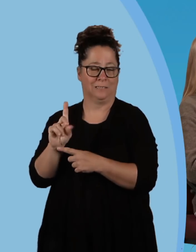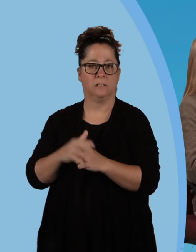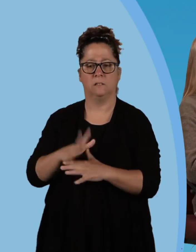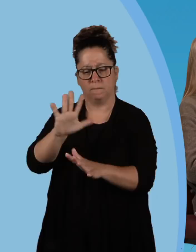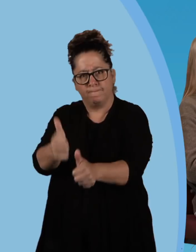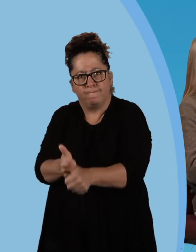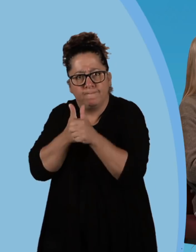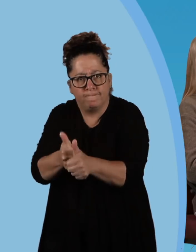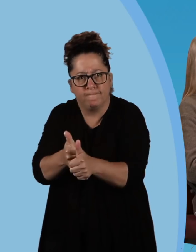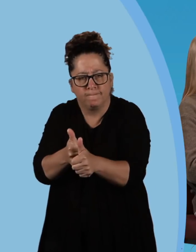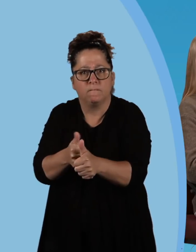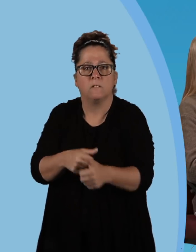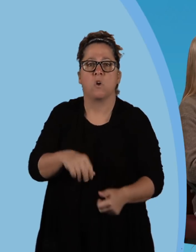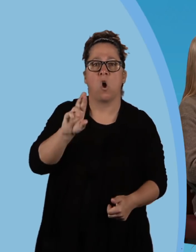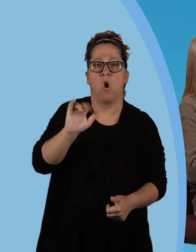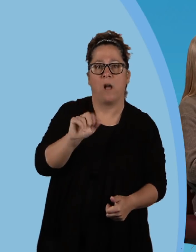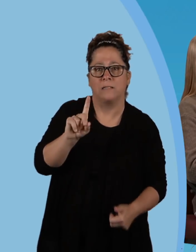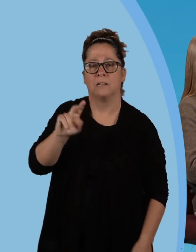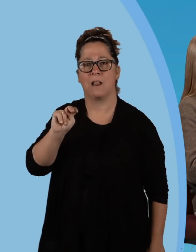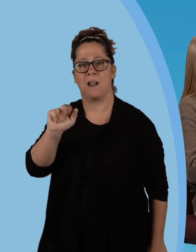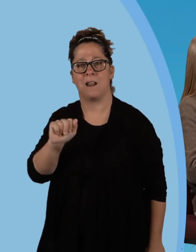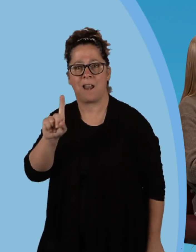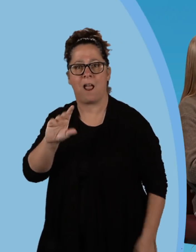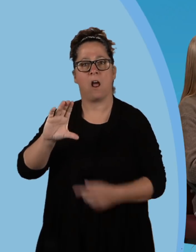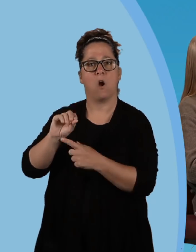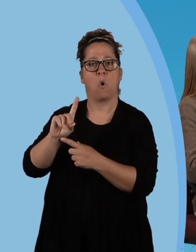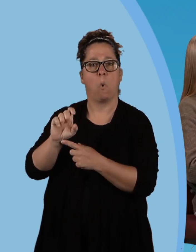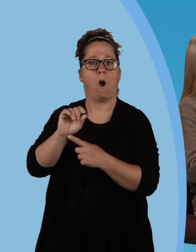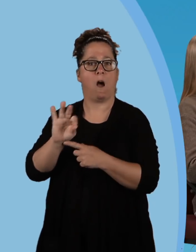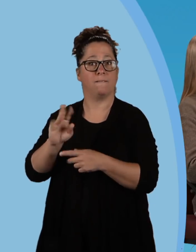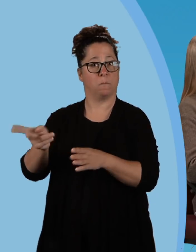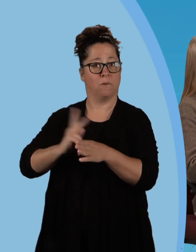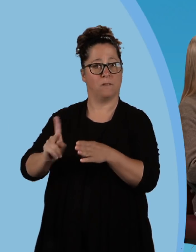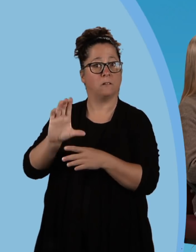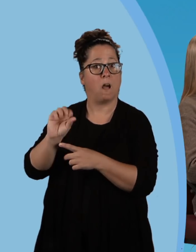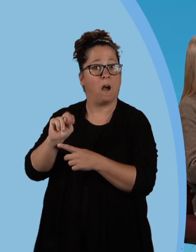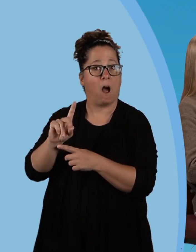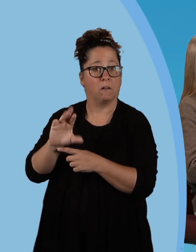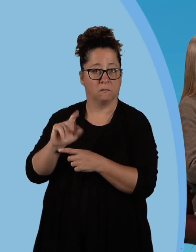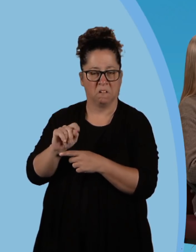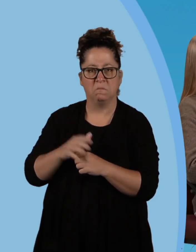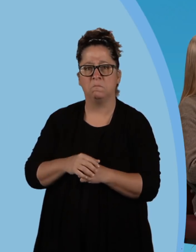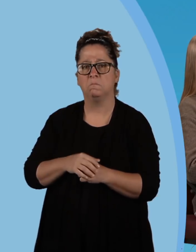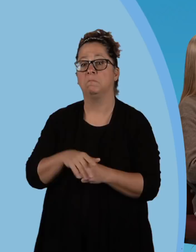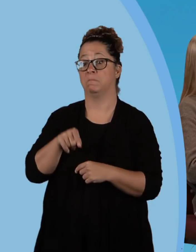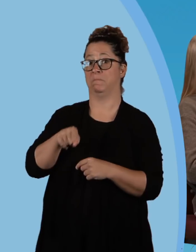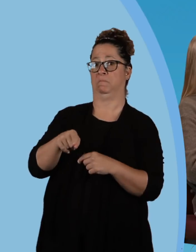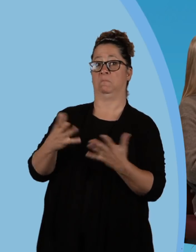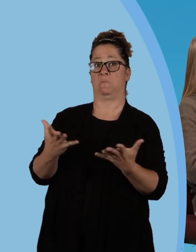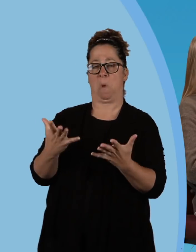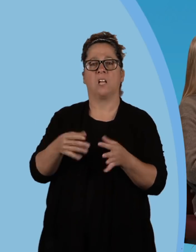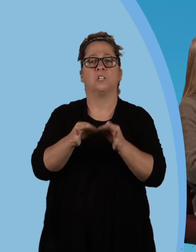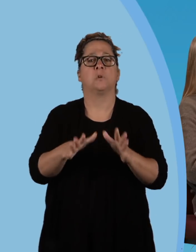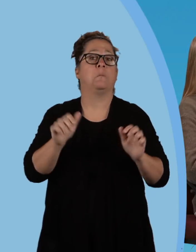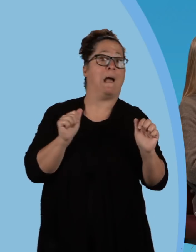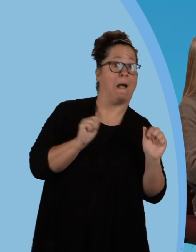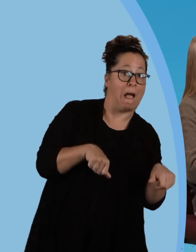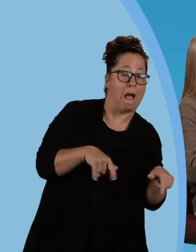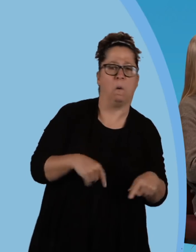the Registry of Interpreters for the Deaf, are bound to follow the RID/NAD Code of Professional Conduct,